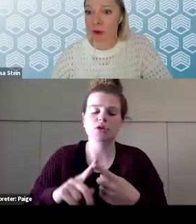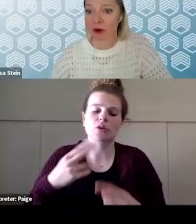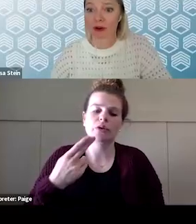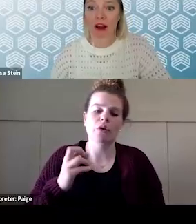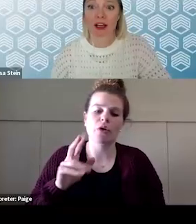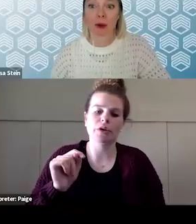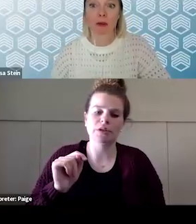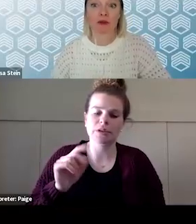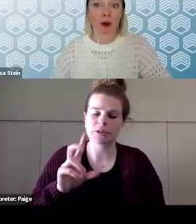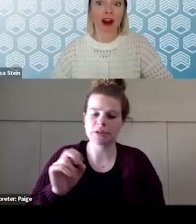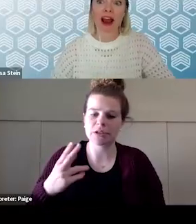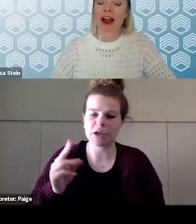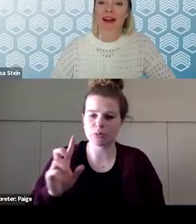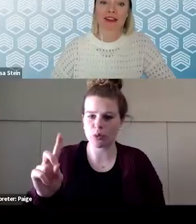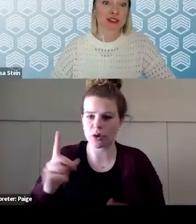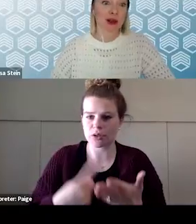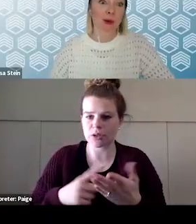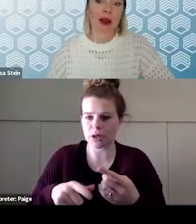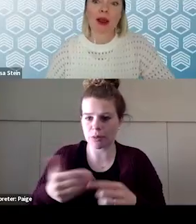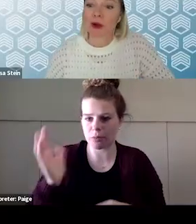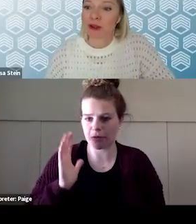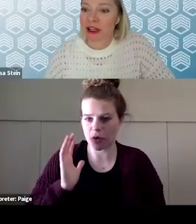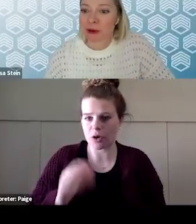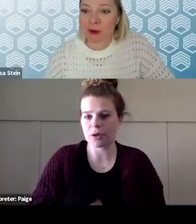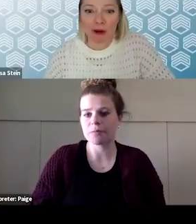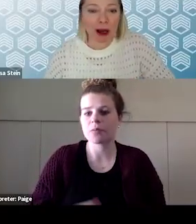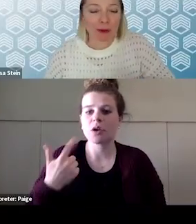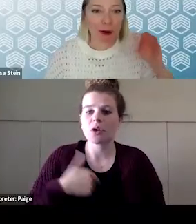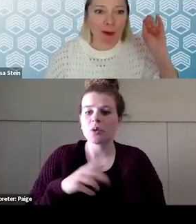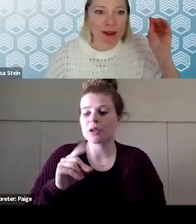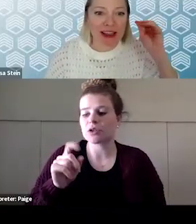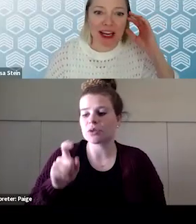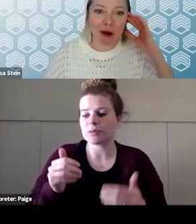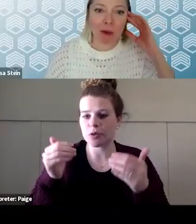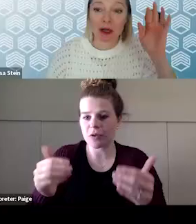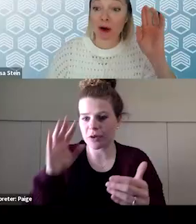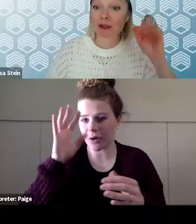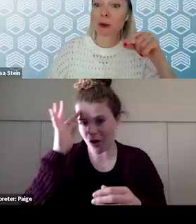that we were talking about before. So we do need to move on, we're almost at the end of our webinar.